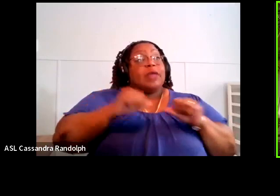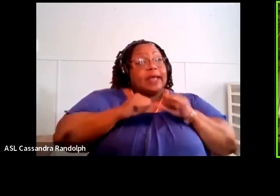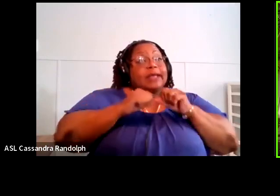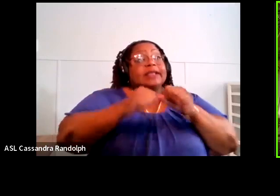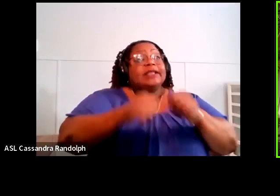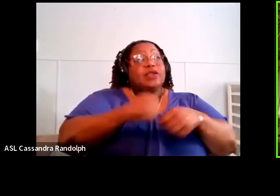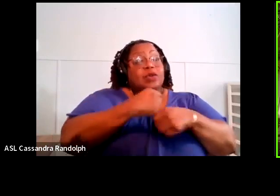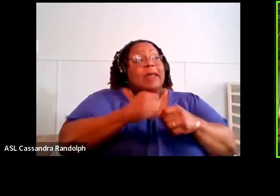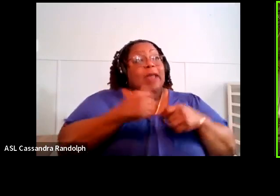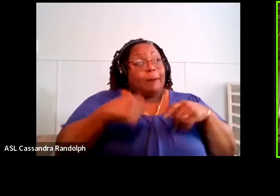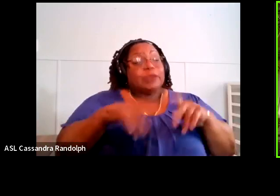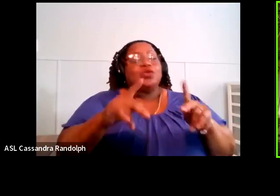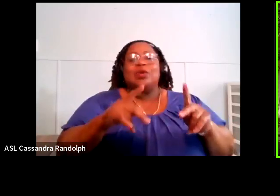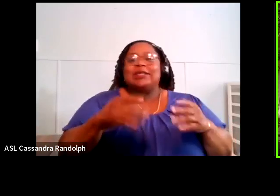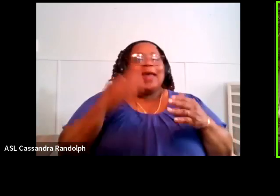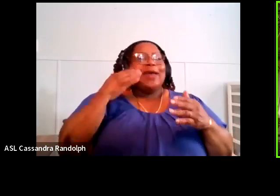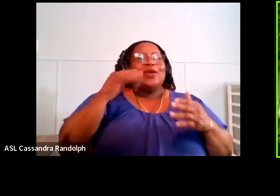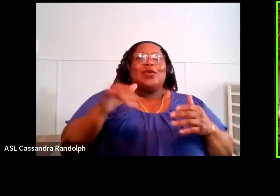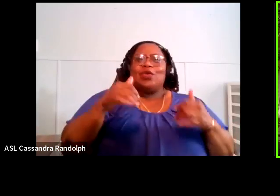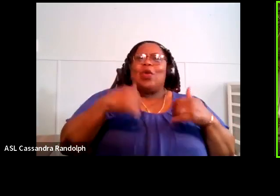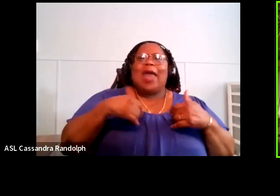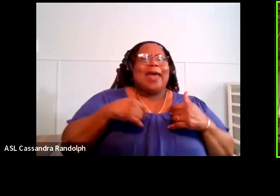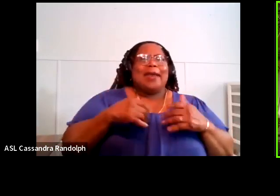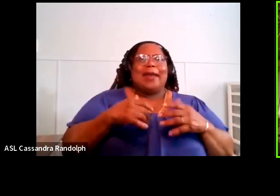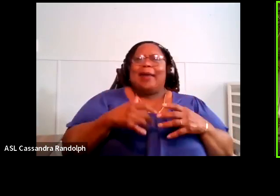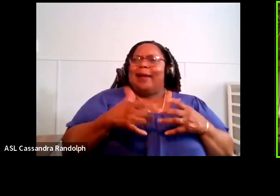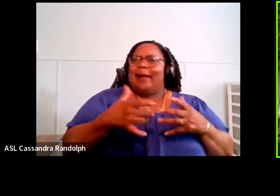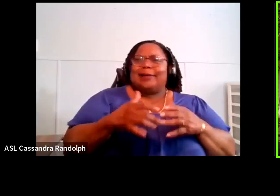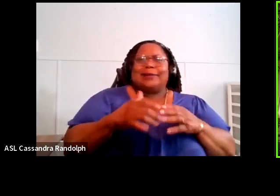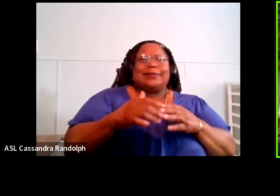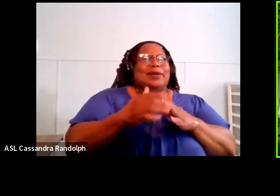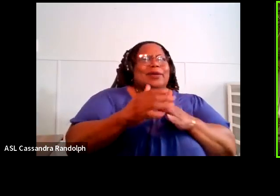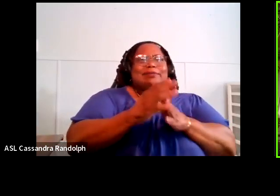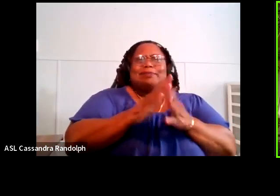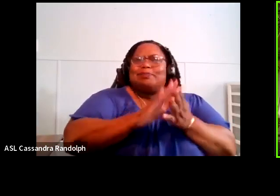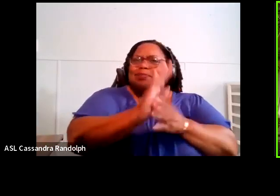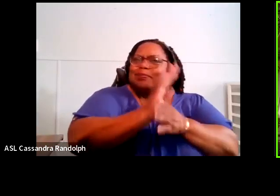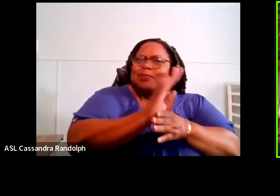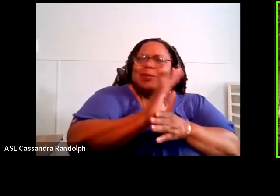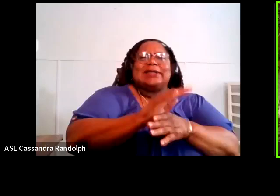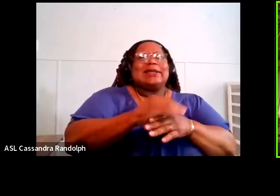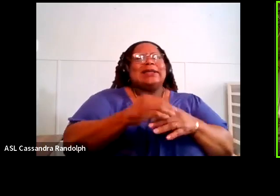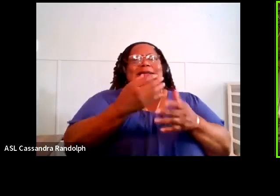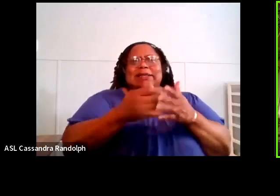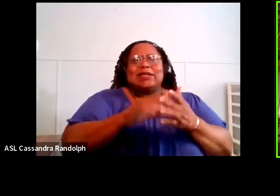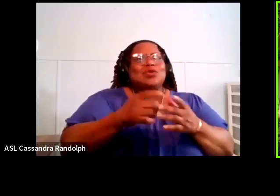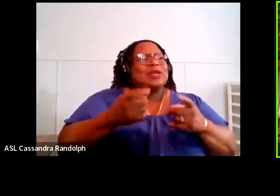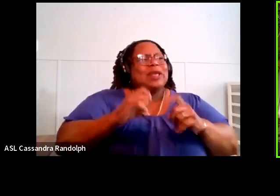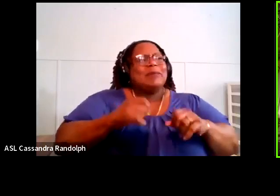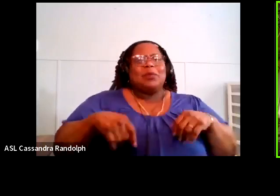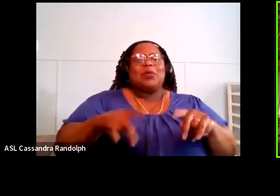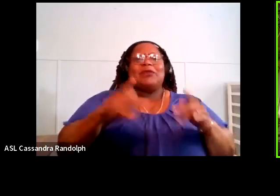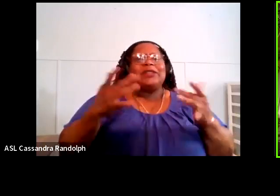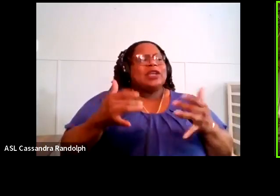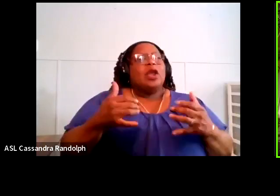This is still collaborative. This is still what we need to have a team